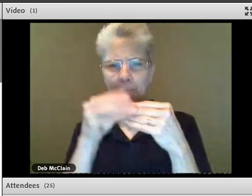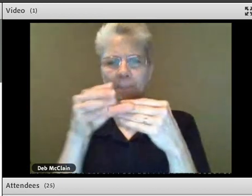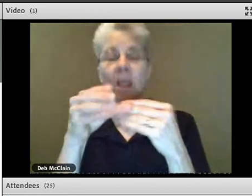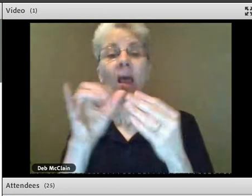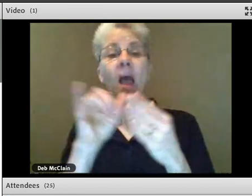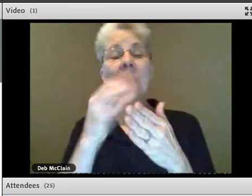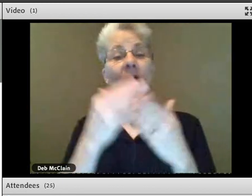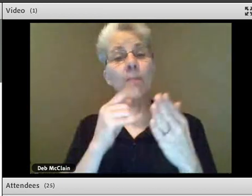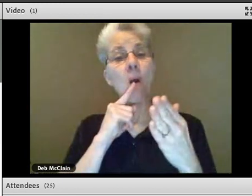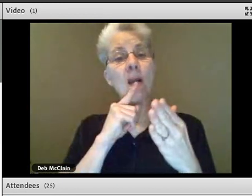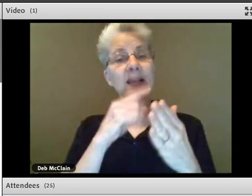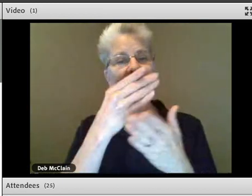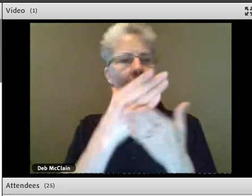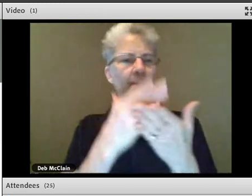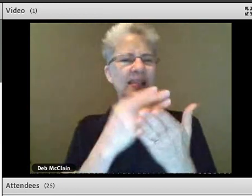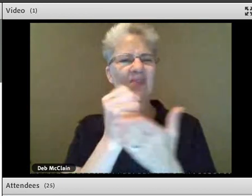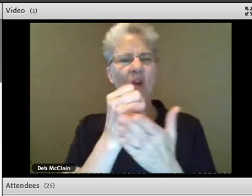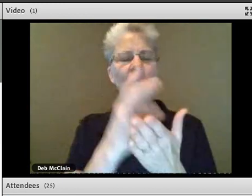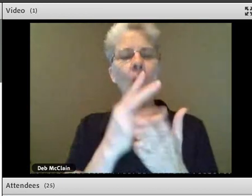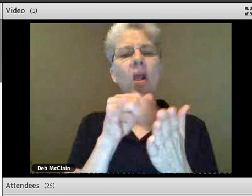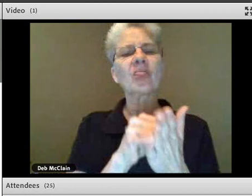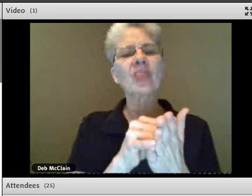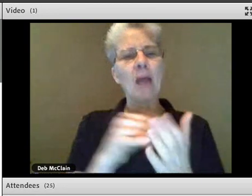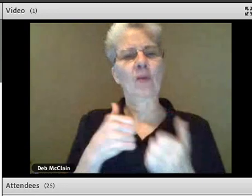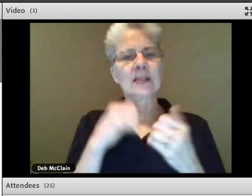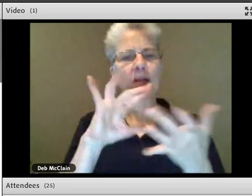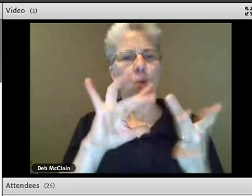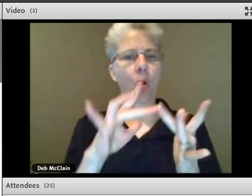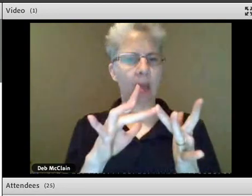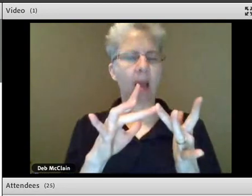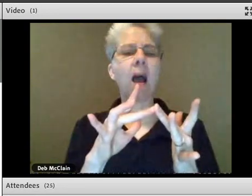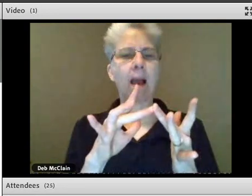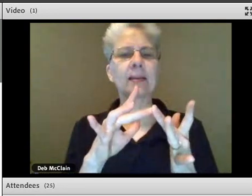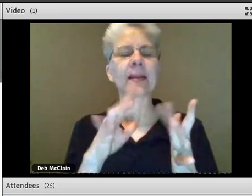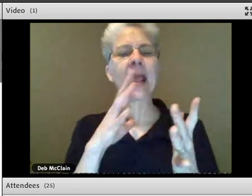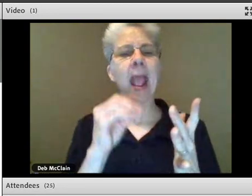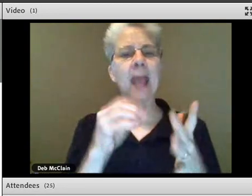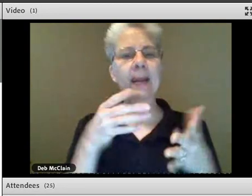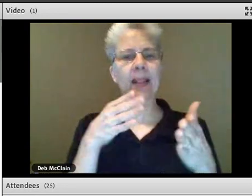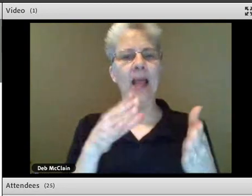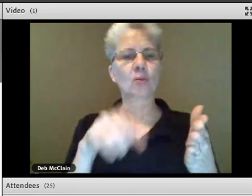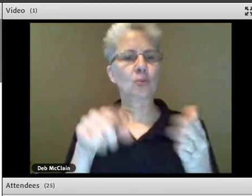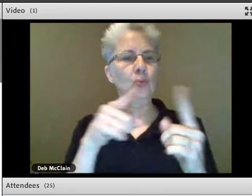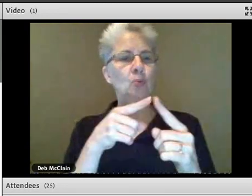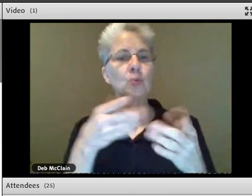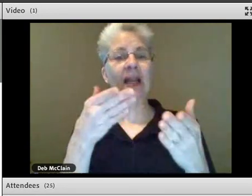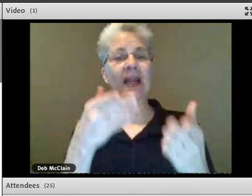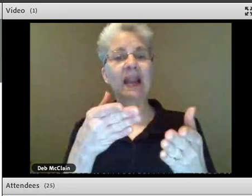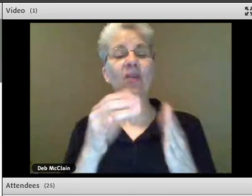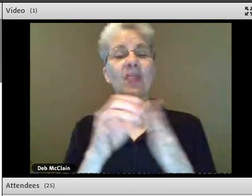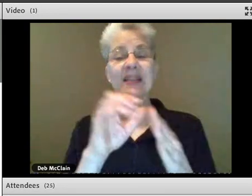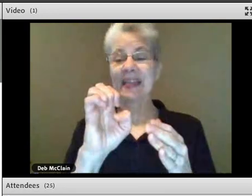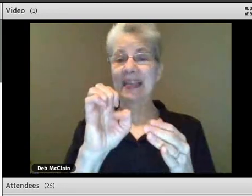it's a piece of software that resides online, and it allows you to deliver this e-learning opportunity